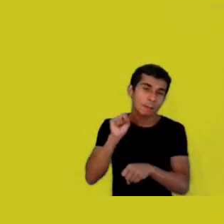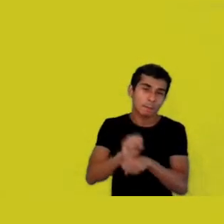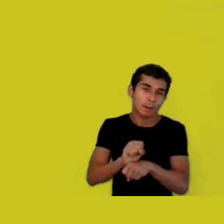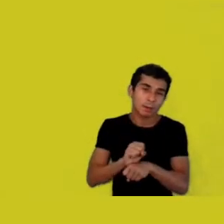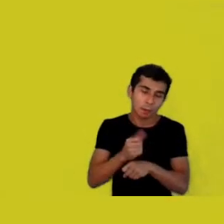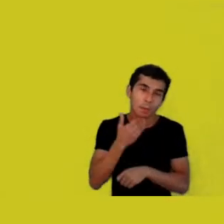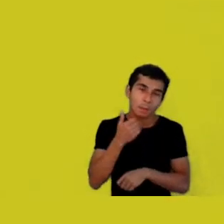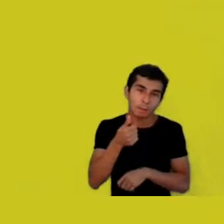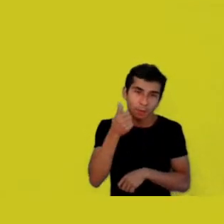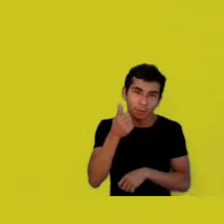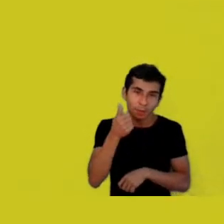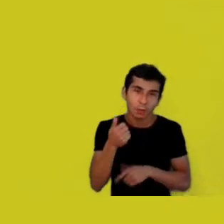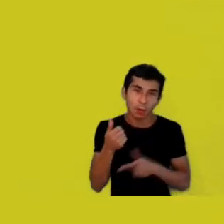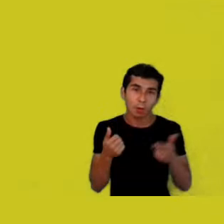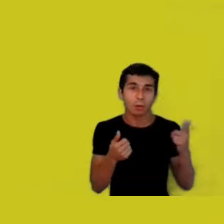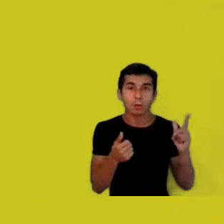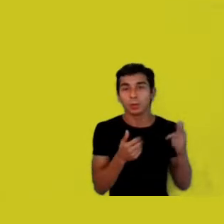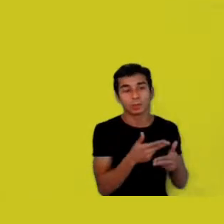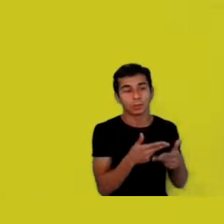to do something else with his life, I don’t know.